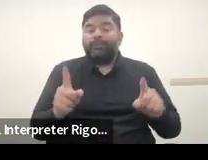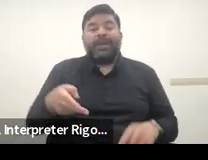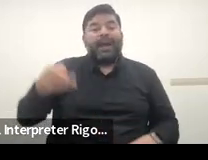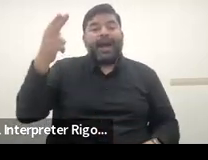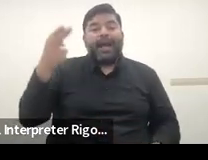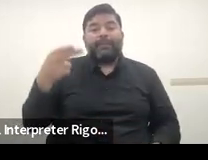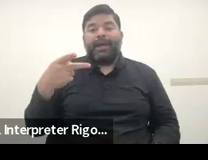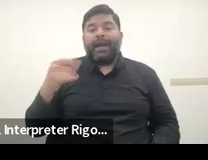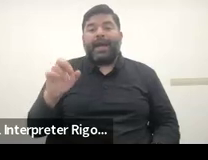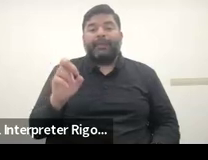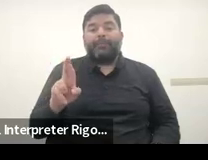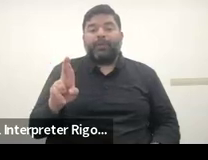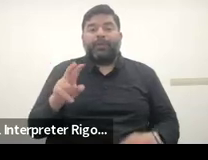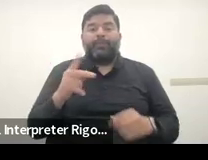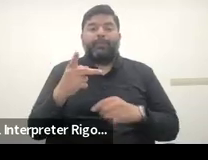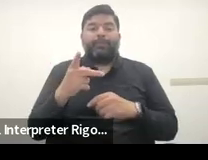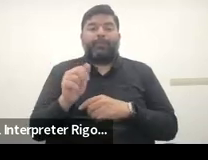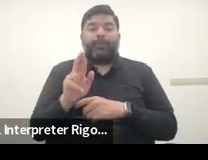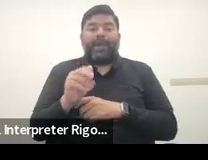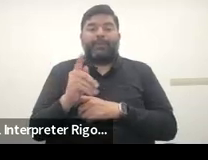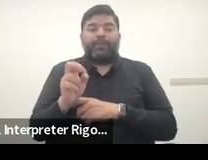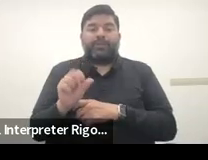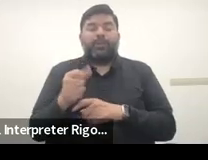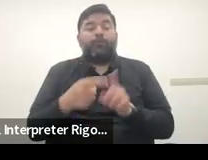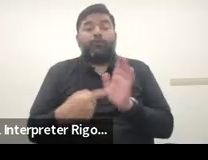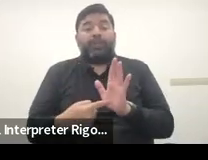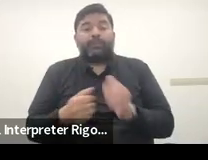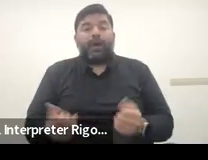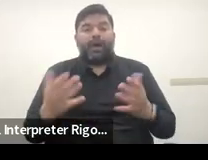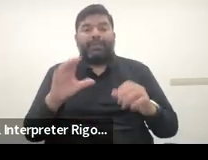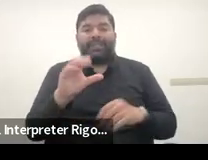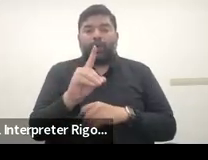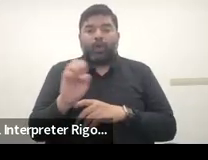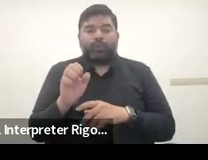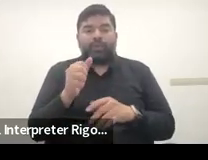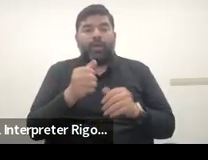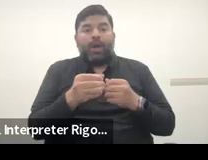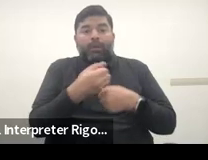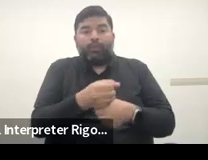here for example how many codes are produced for each input, in this visualization it would